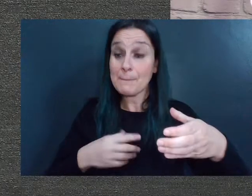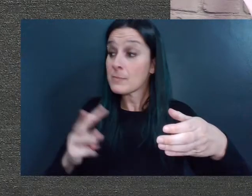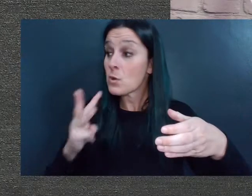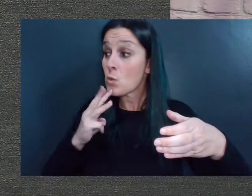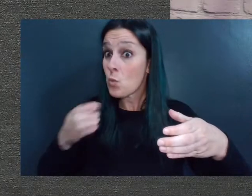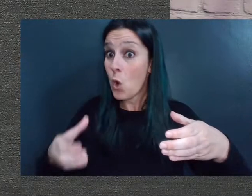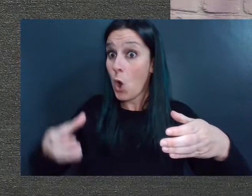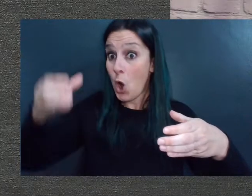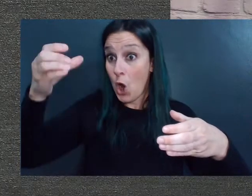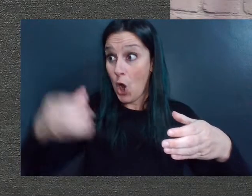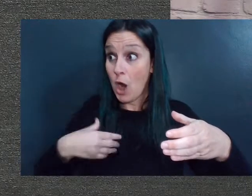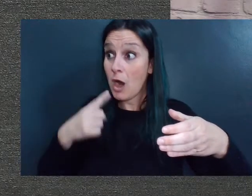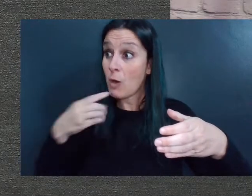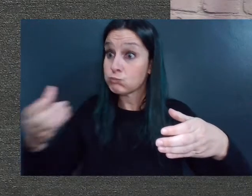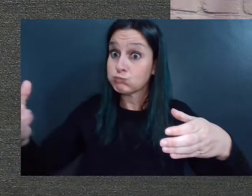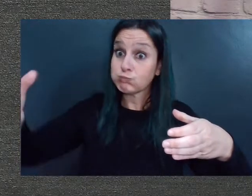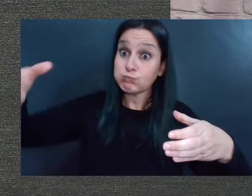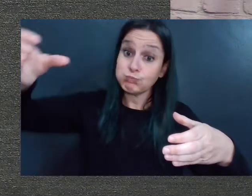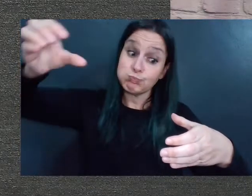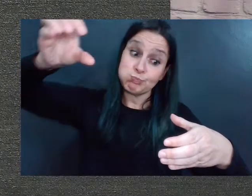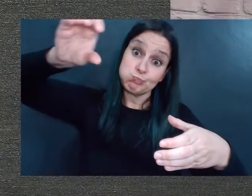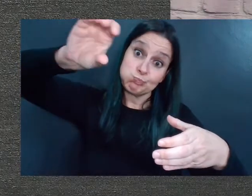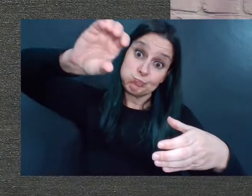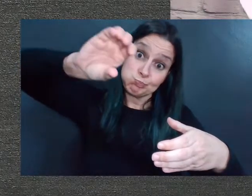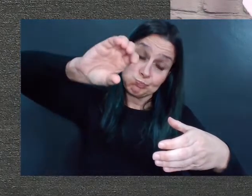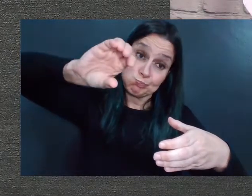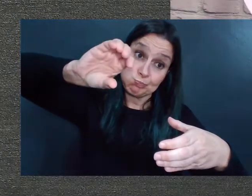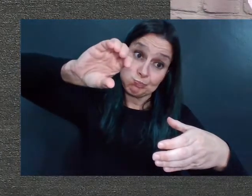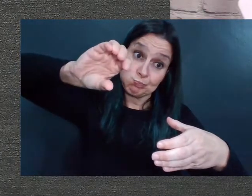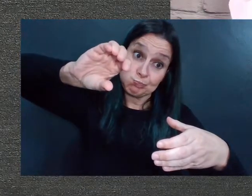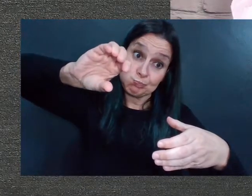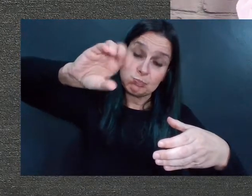and I dump it into a measuring cup,